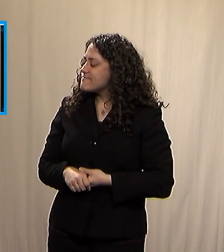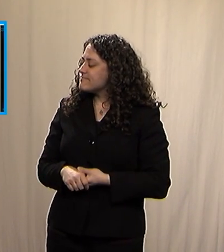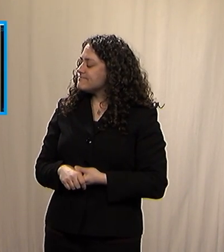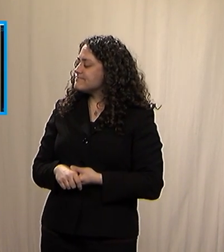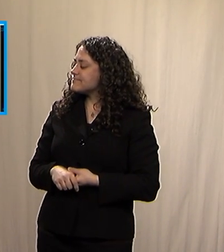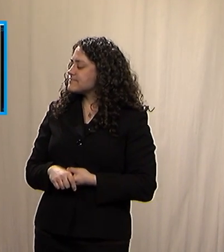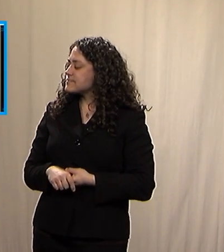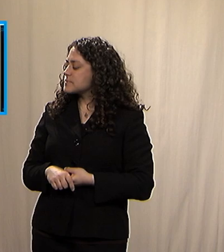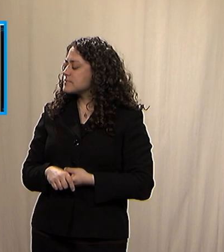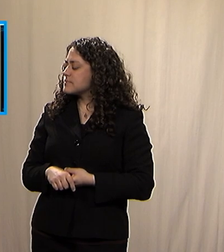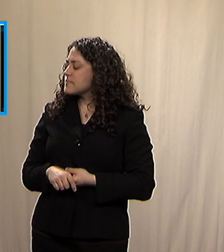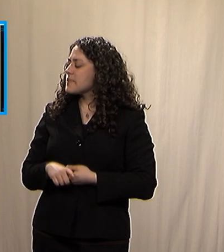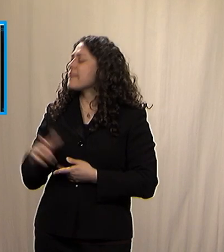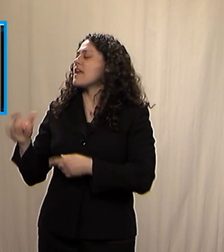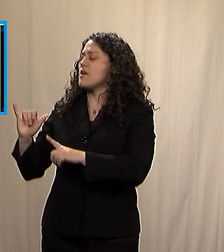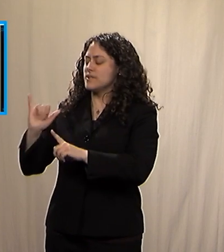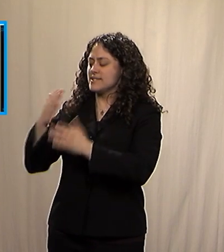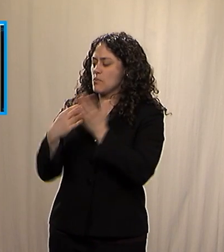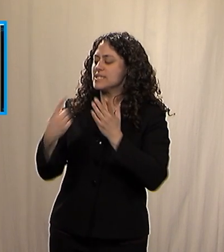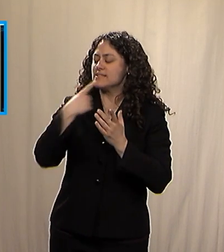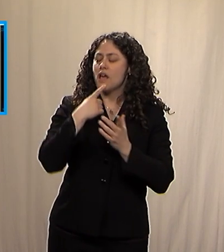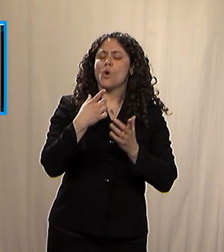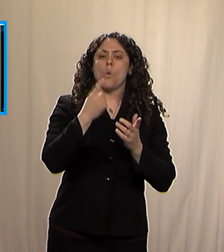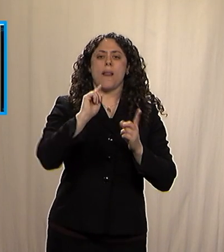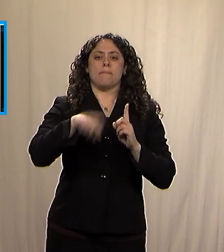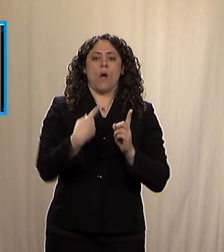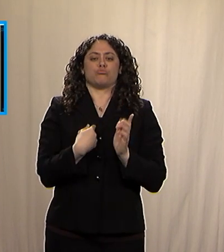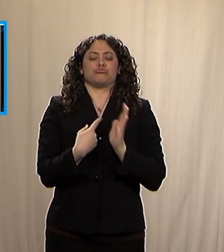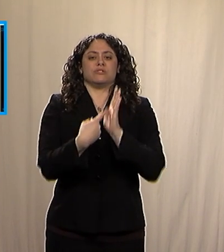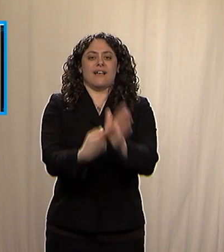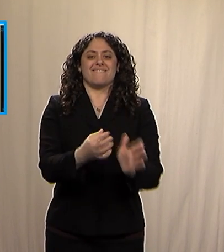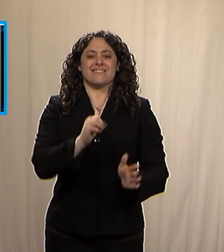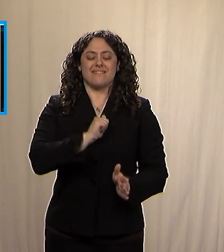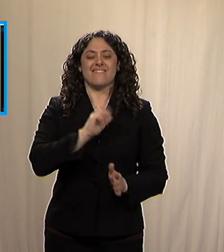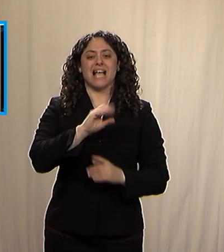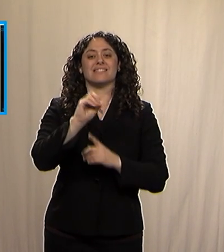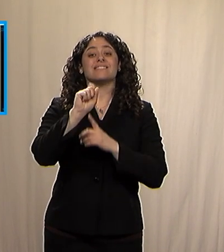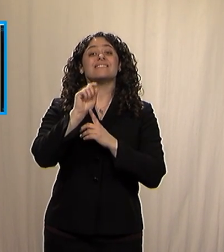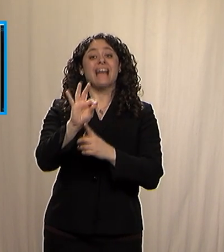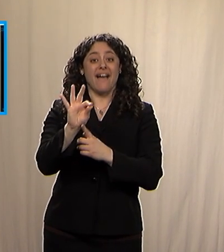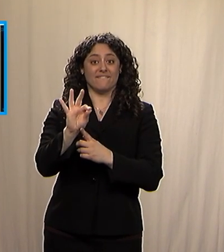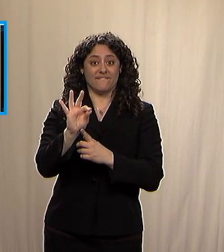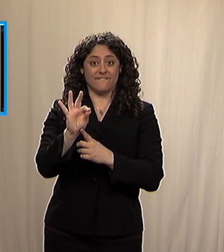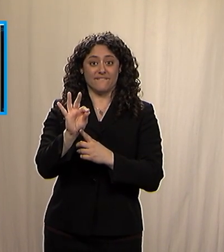Somebody said what about presentation of self and a staff position in a place such as a postsecondary setting